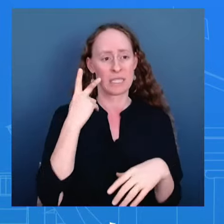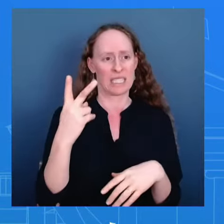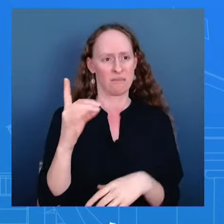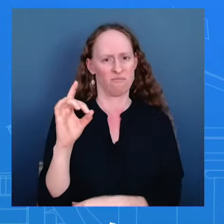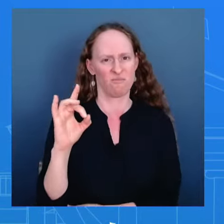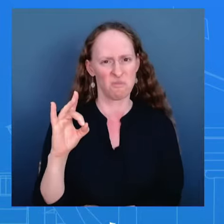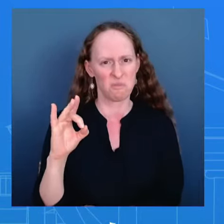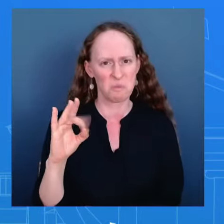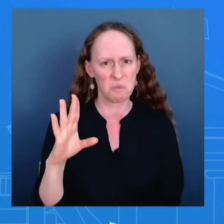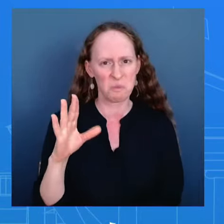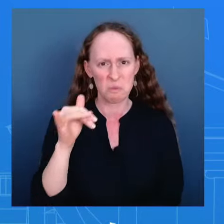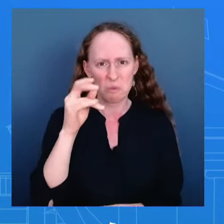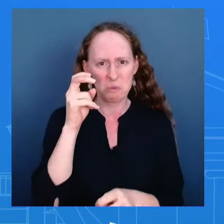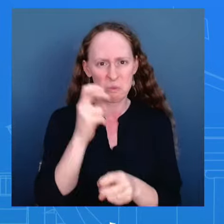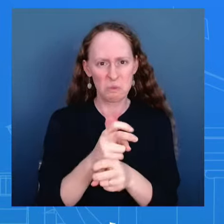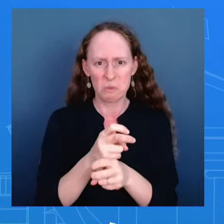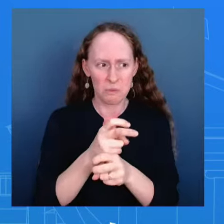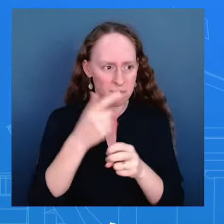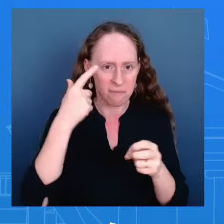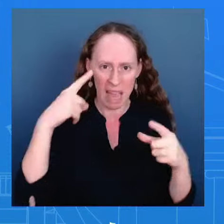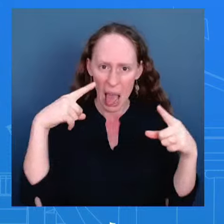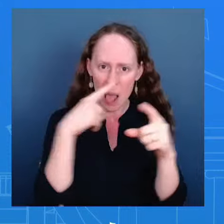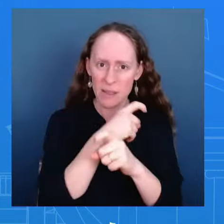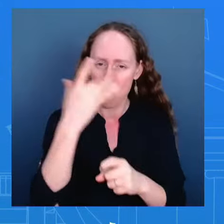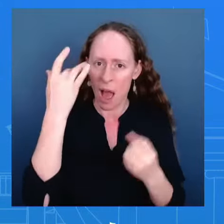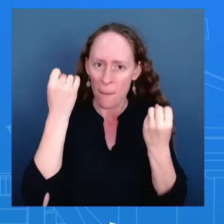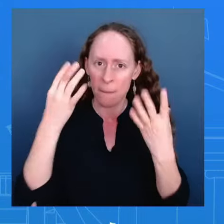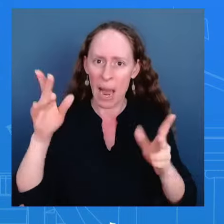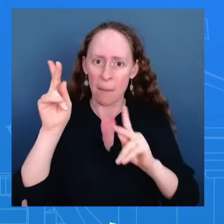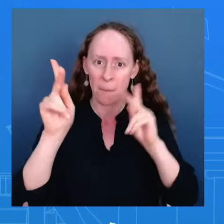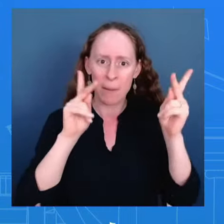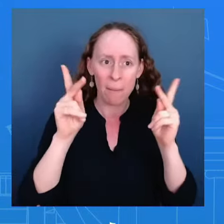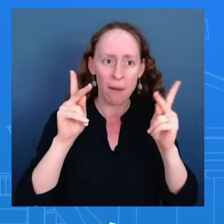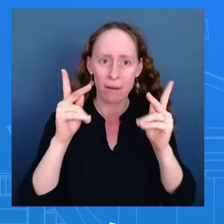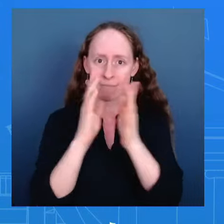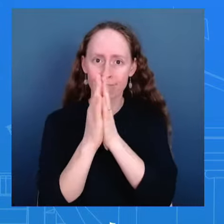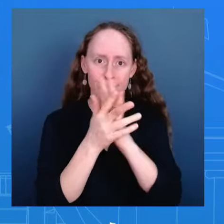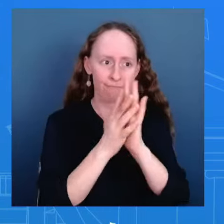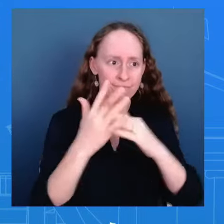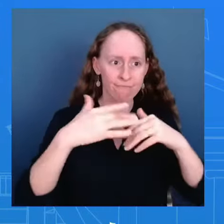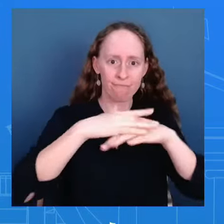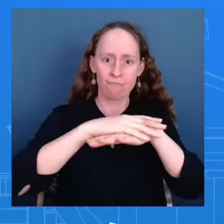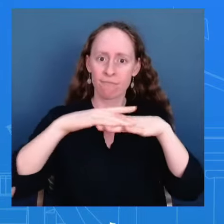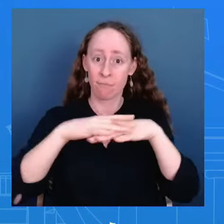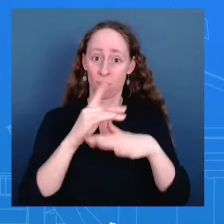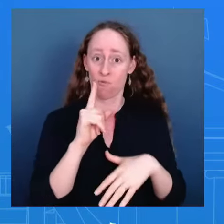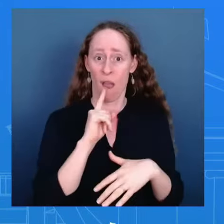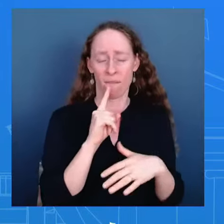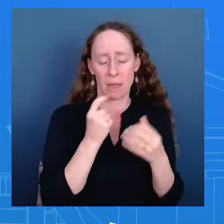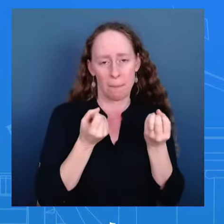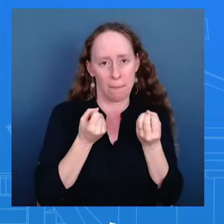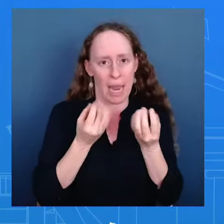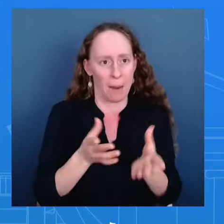and yes, of course Rafah is a densely populated area. The Press: I guess there's still… I mean, you have the President saying